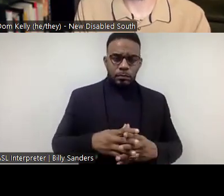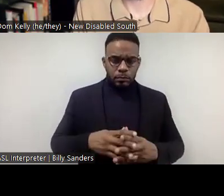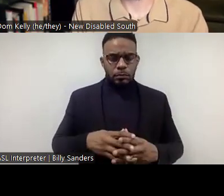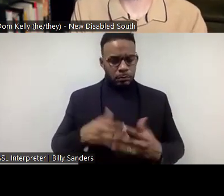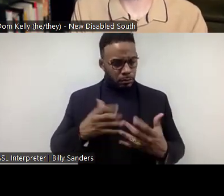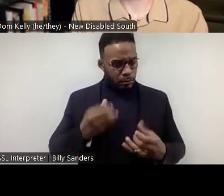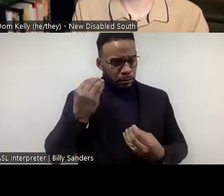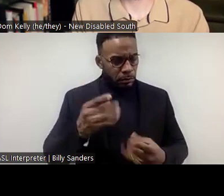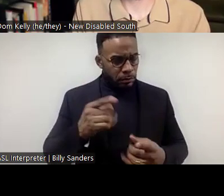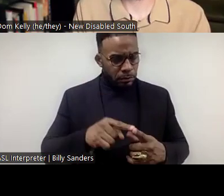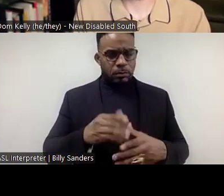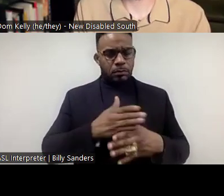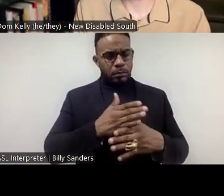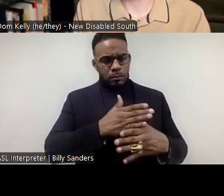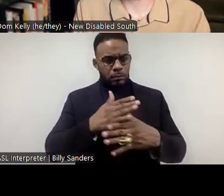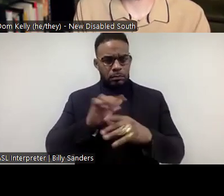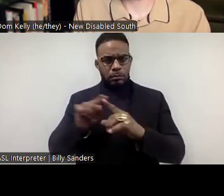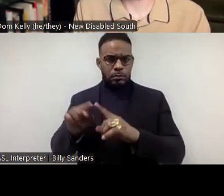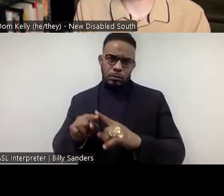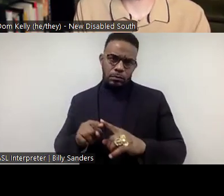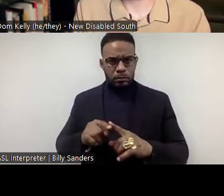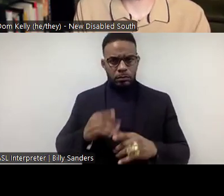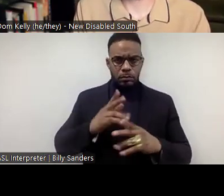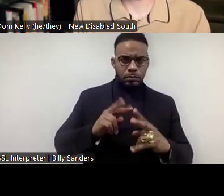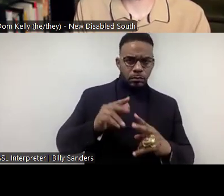that immigration organizers have been doing particularly.